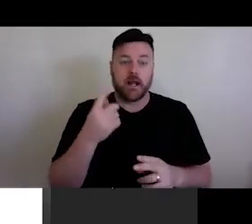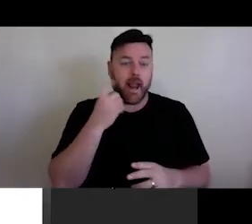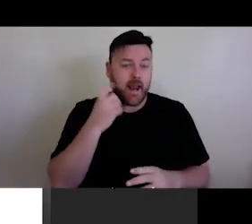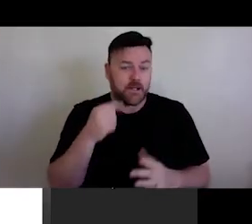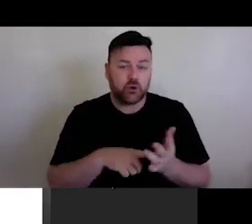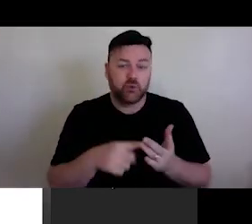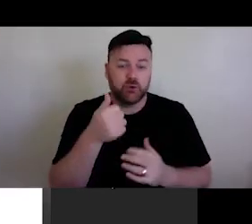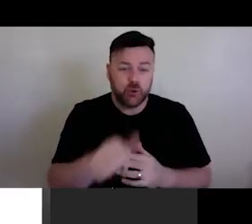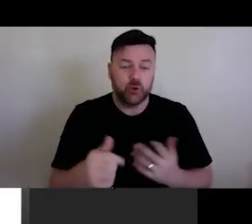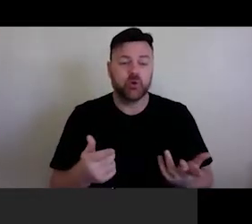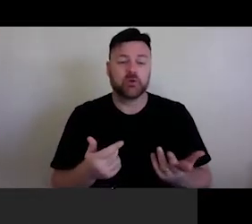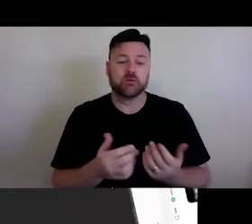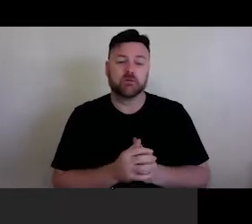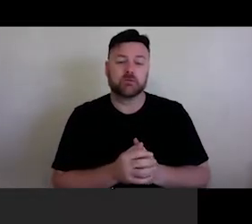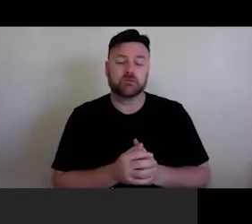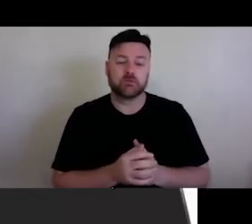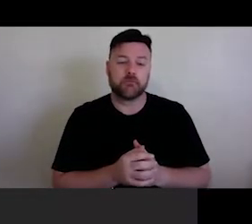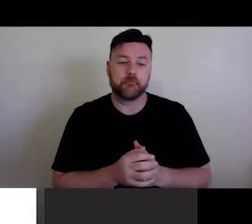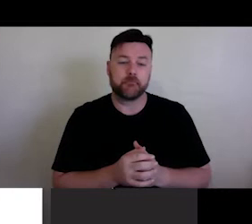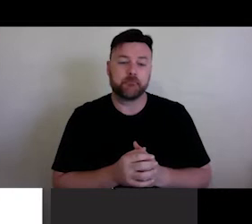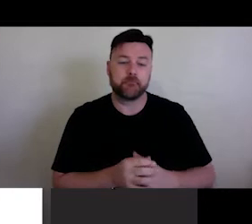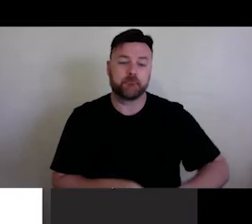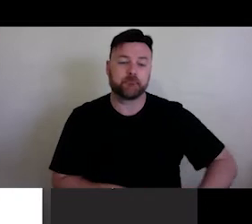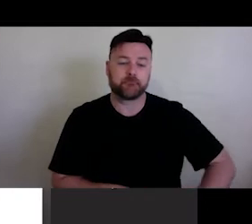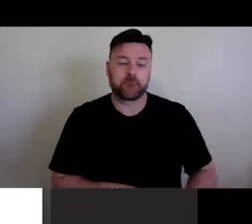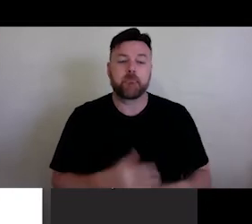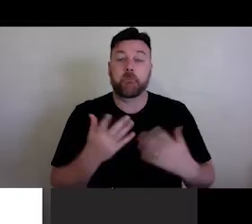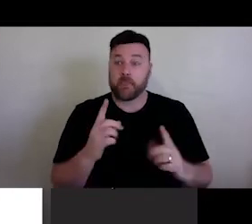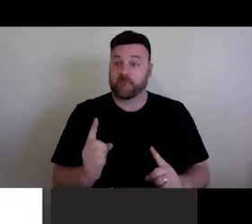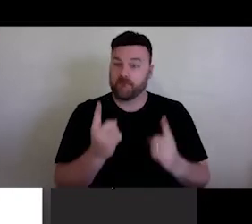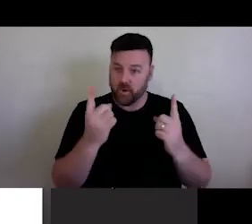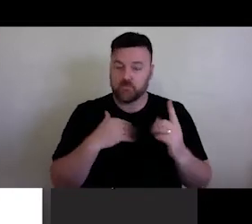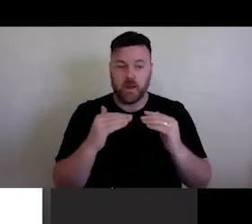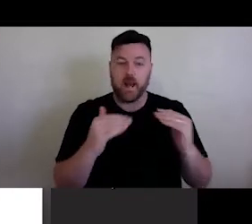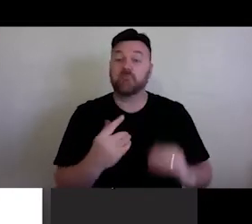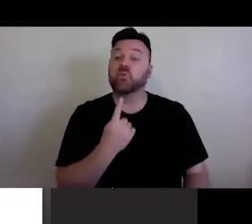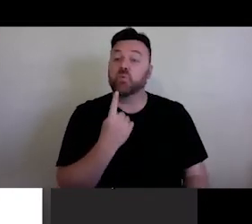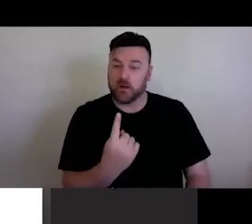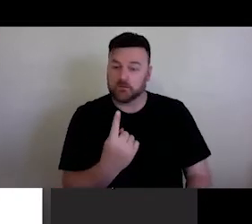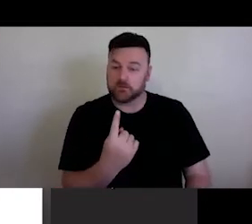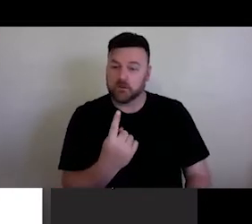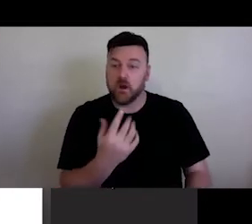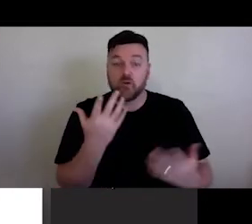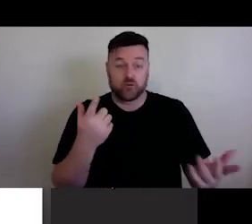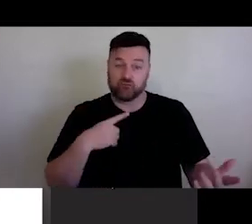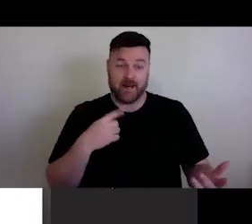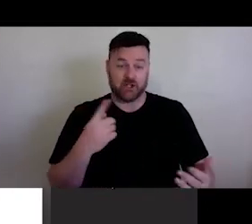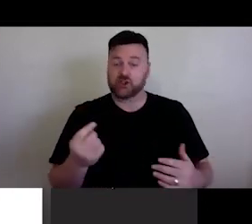get streaming quickly. To start off with, we got a Level 1 streaming. The idea of this is you're just streaming something to Facebook Live